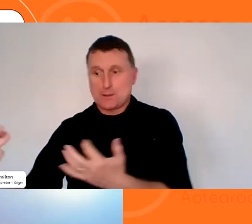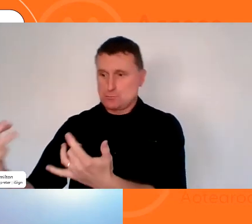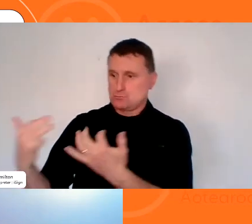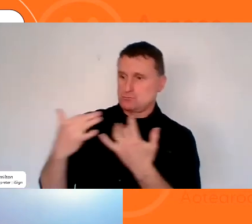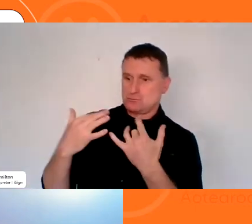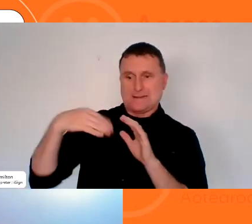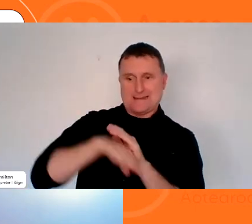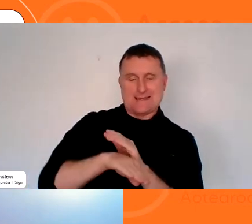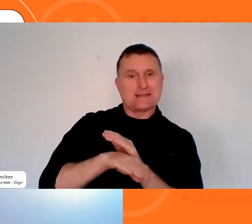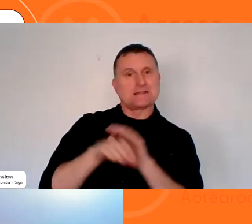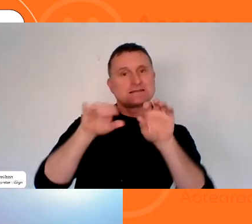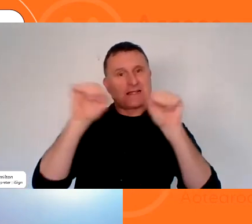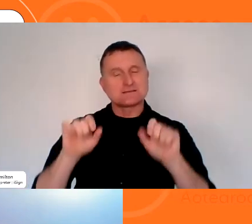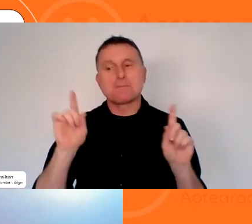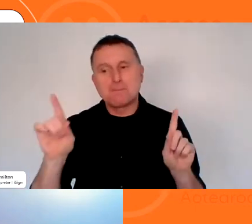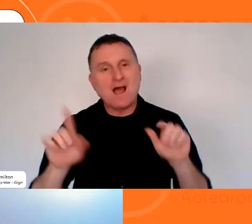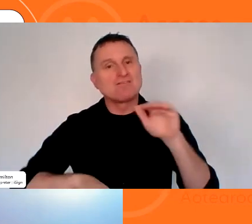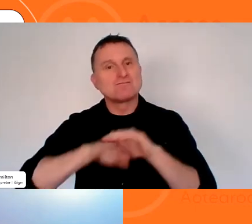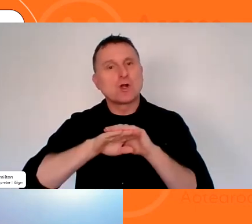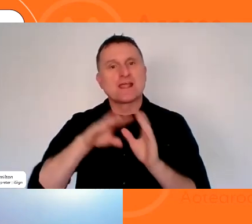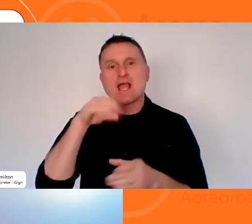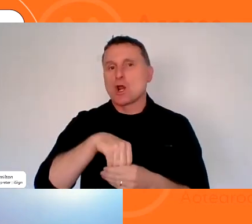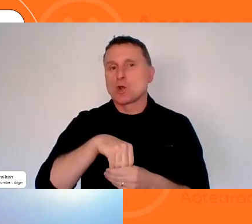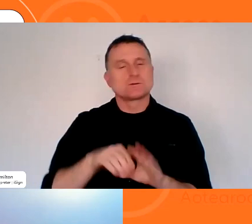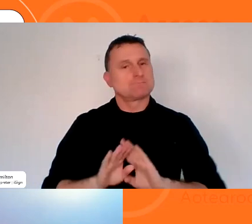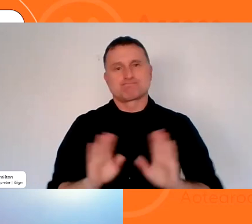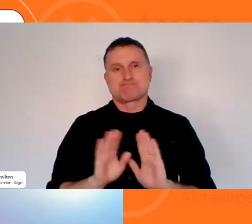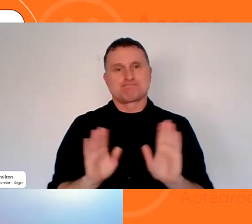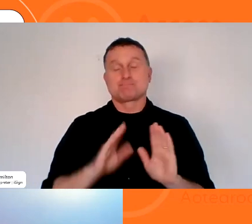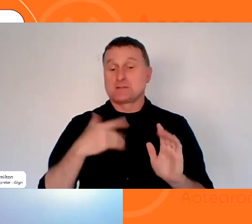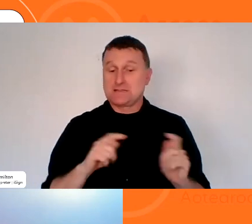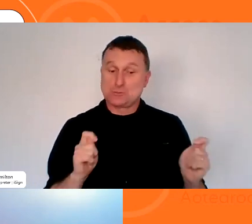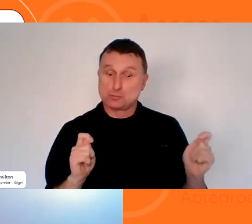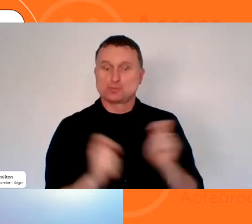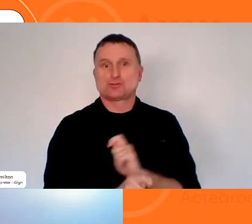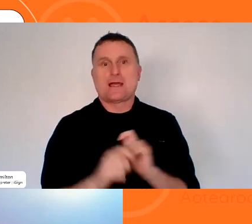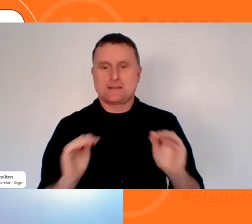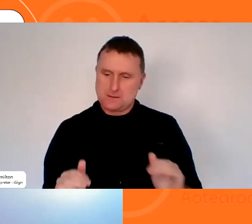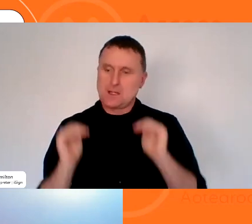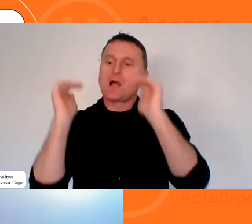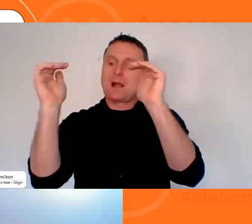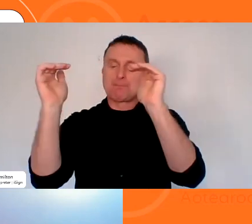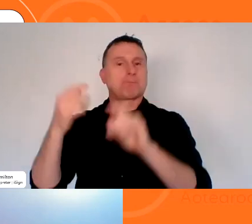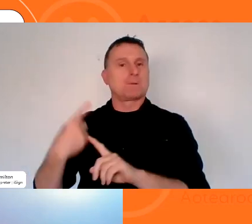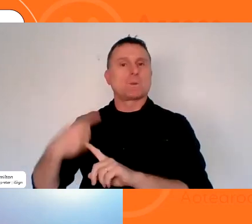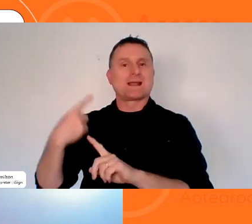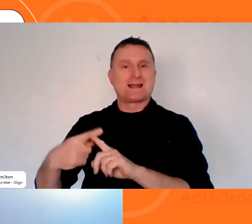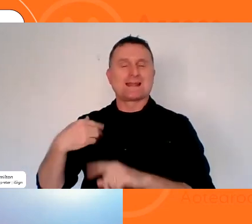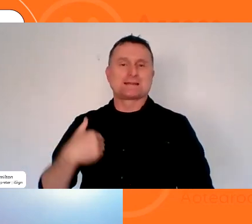the inclusive system for them. We need to turn that around and we need to turn it around fast. I think really that's the main